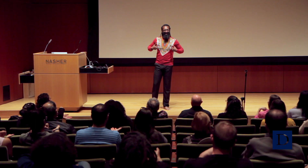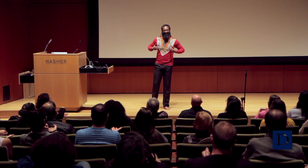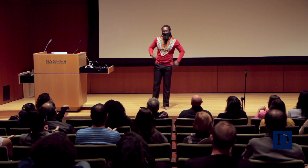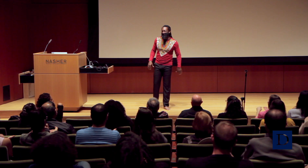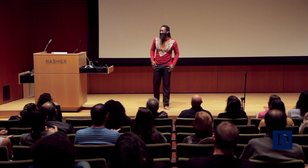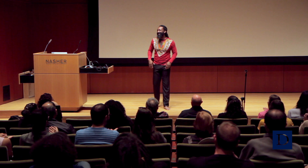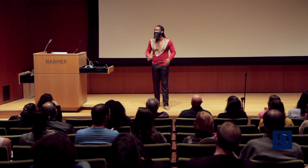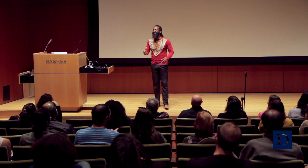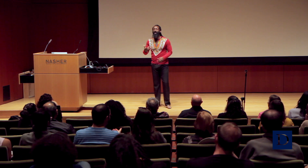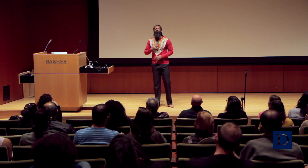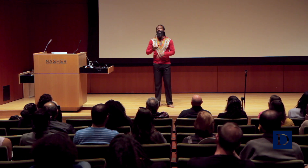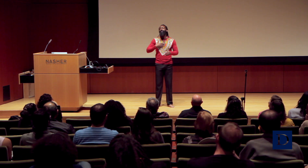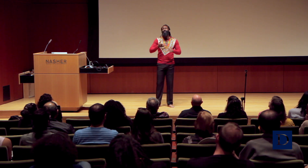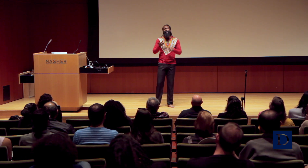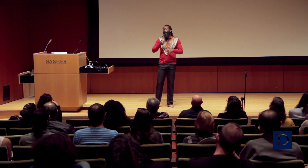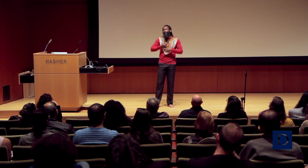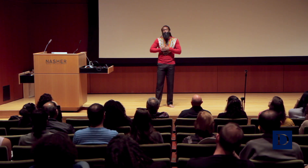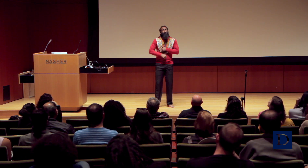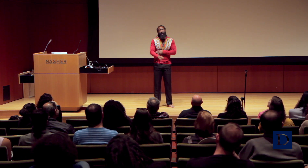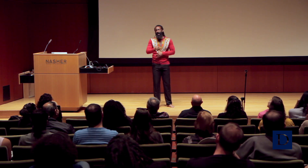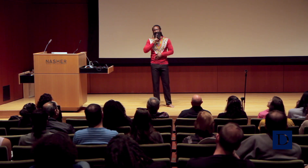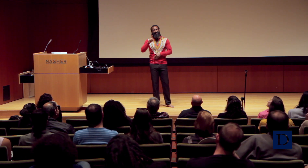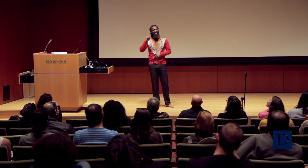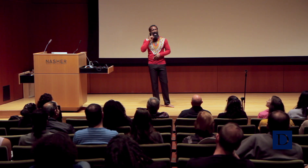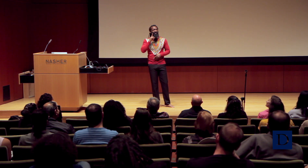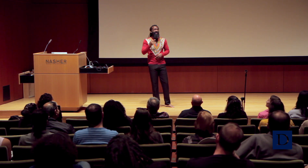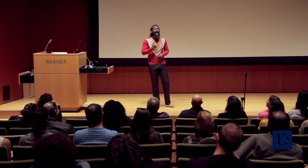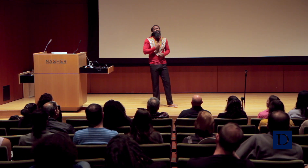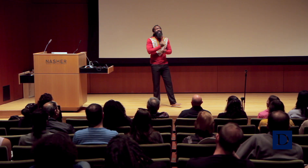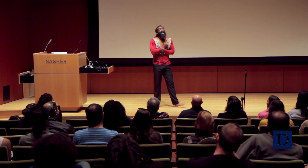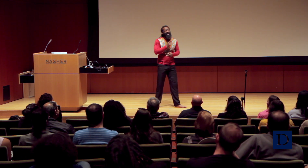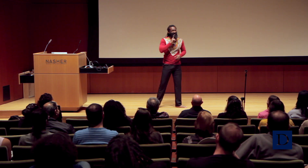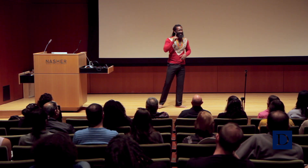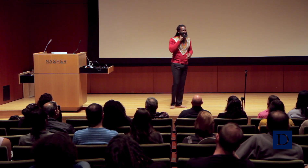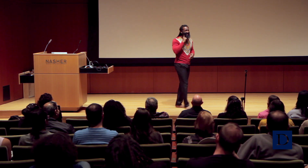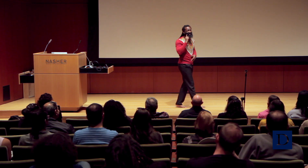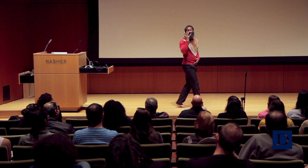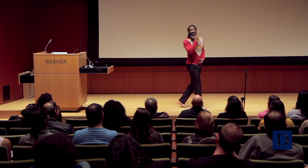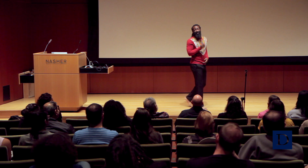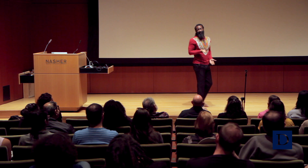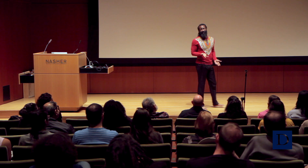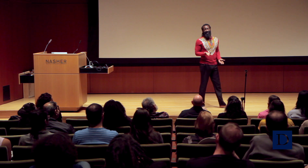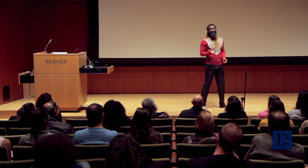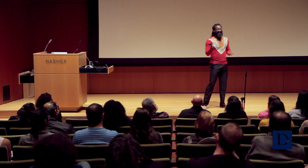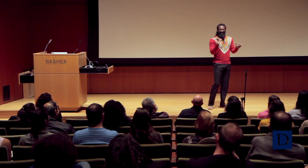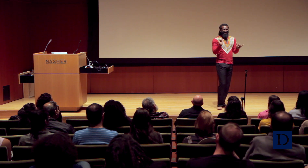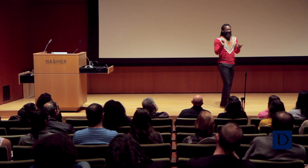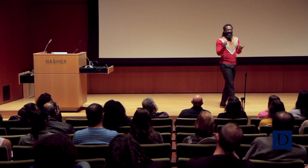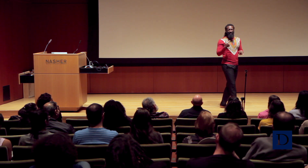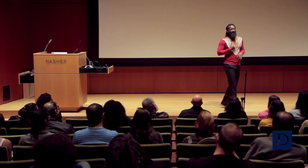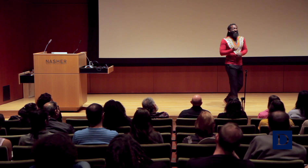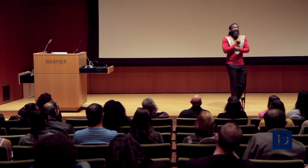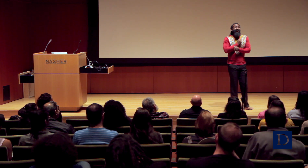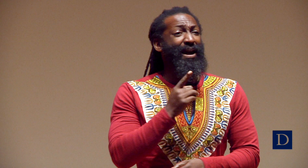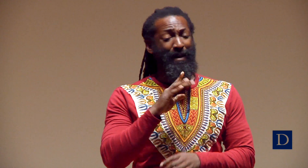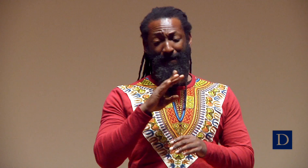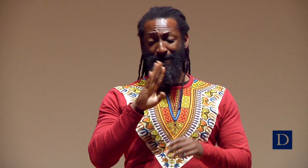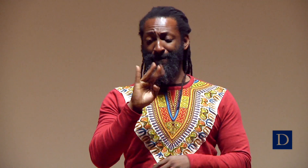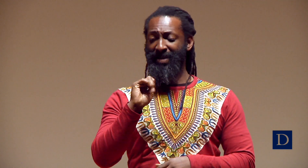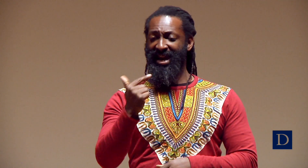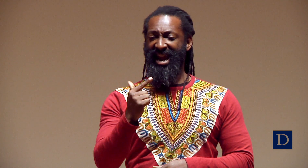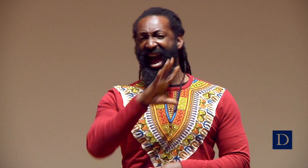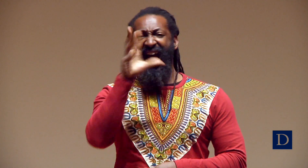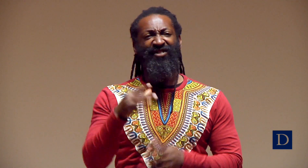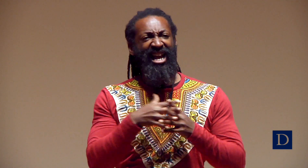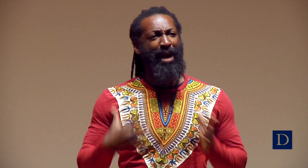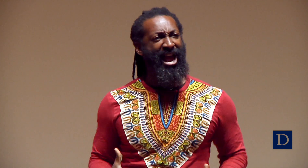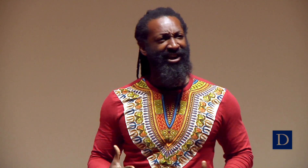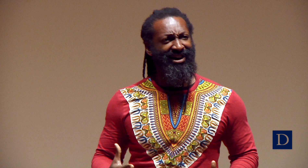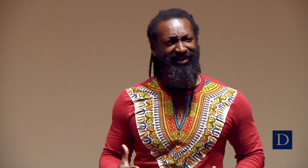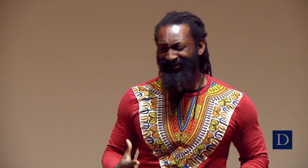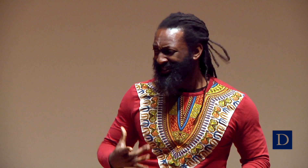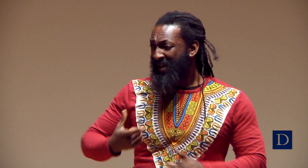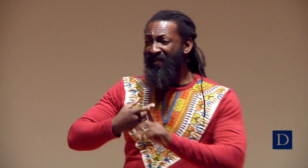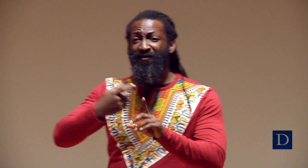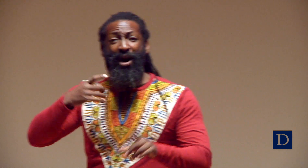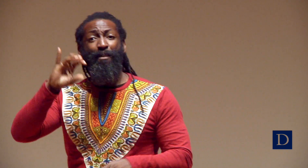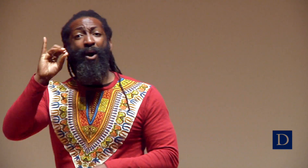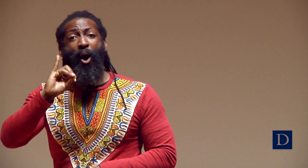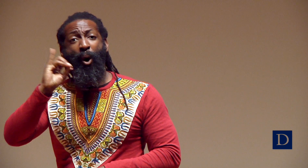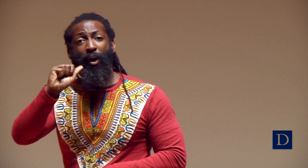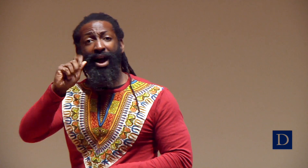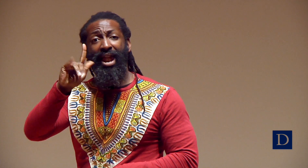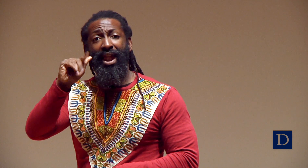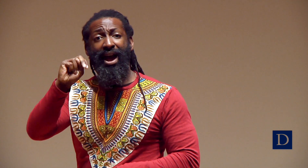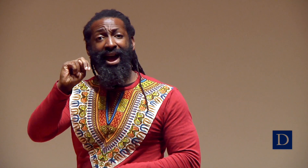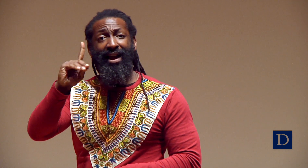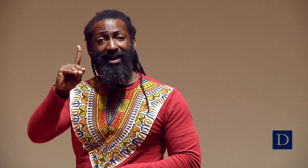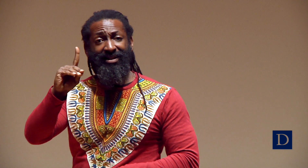Antoine, that’s me. So I was actually born Deaf, and I love being Deaf. It’s beautiful, right? It’s just like I love being a big African-American, right?